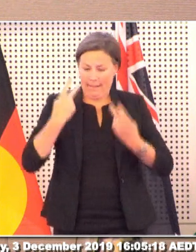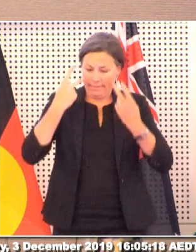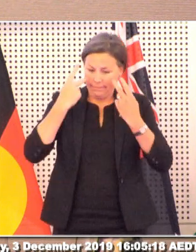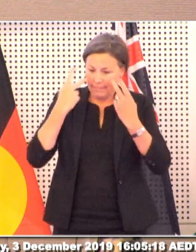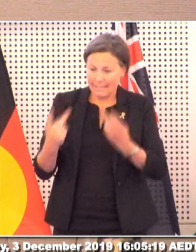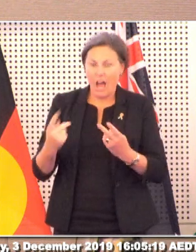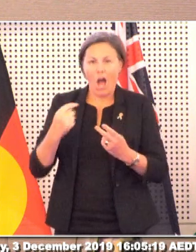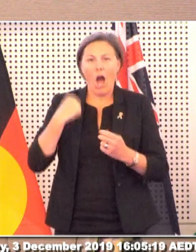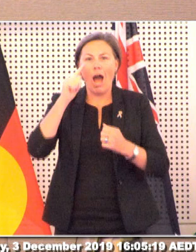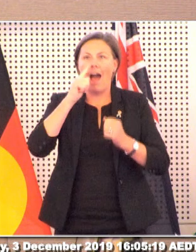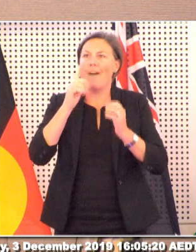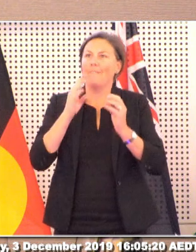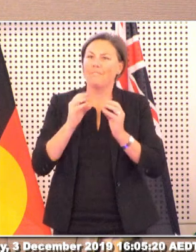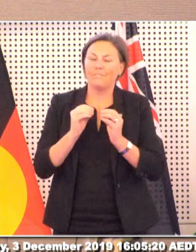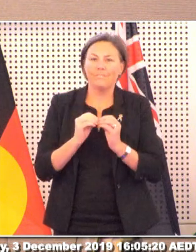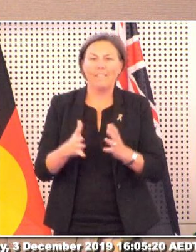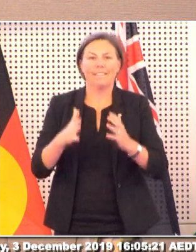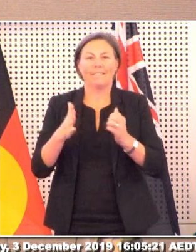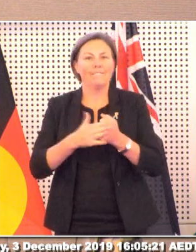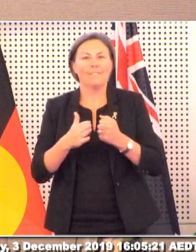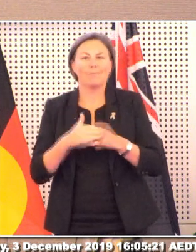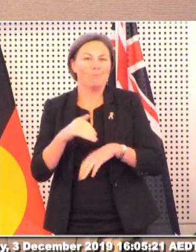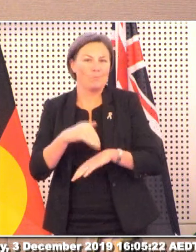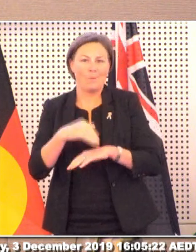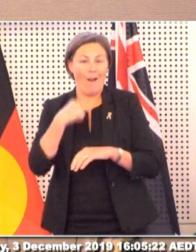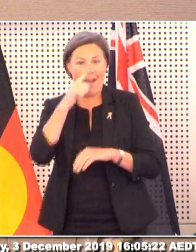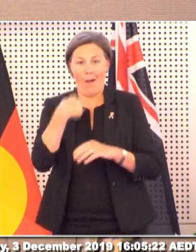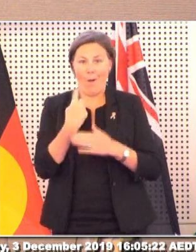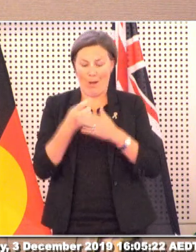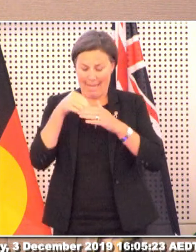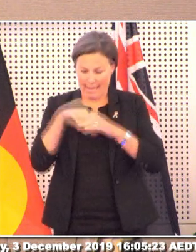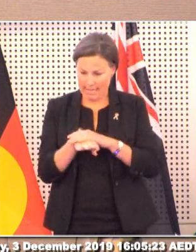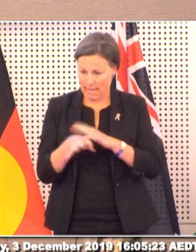We’re the identifiers of the problems and the reporters of the problems.